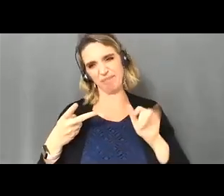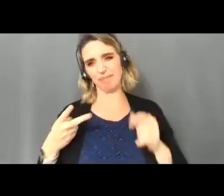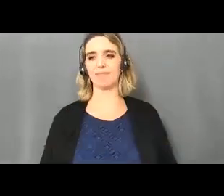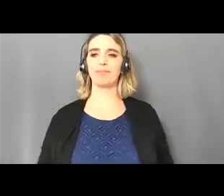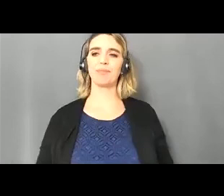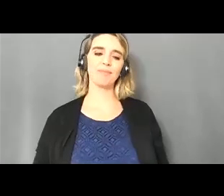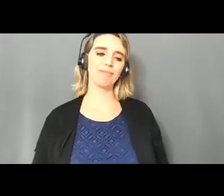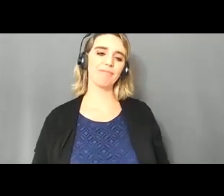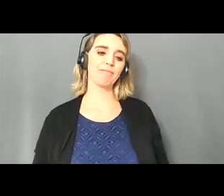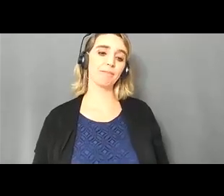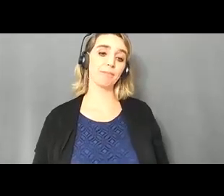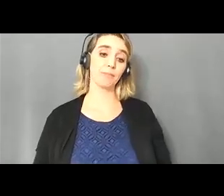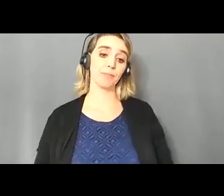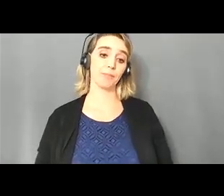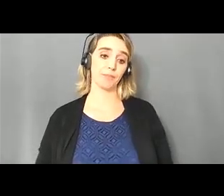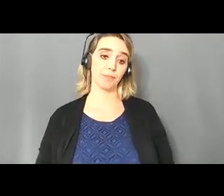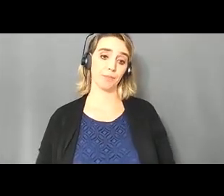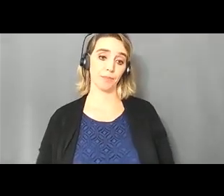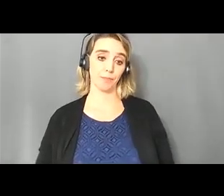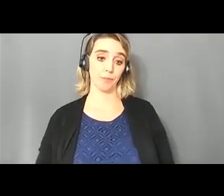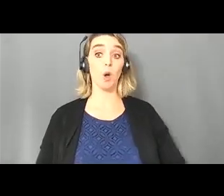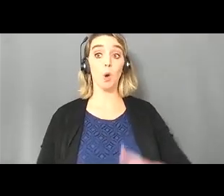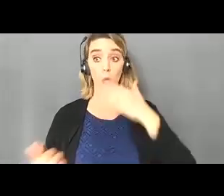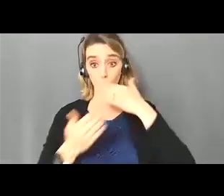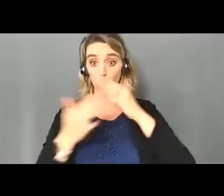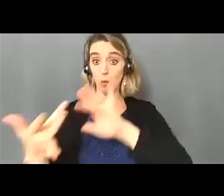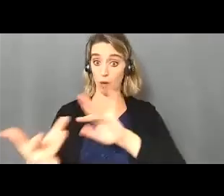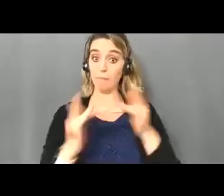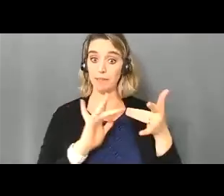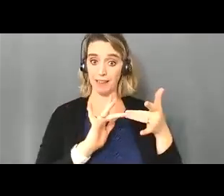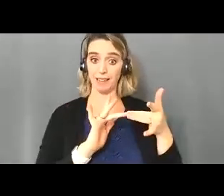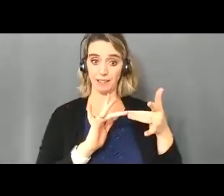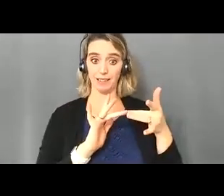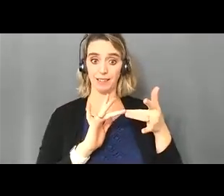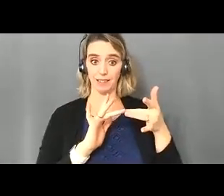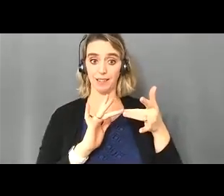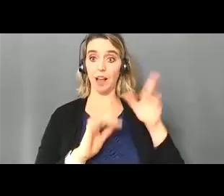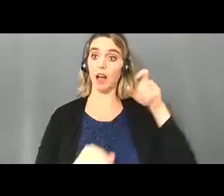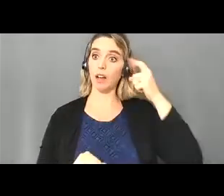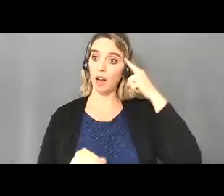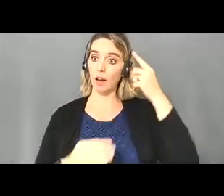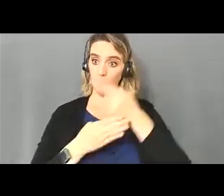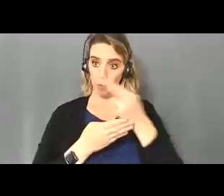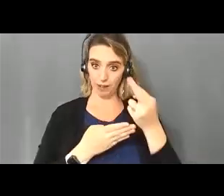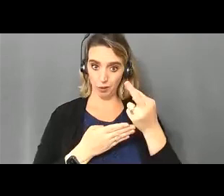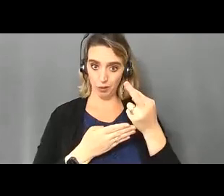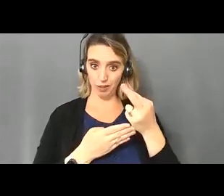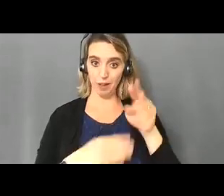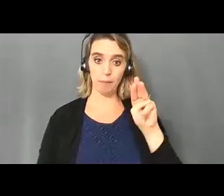So some examples of credible websites, there are a lot of government resources, medlineplus.gov,